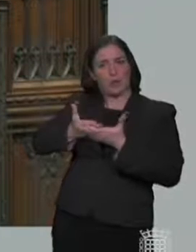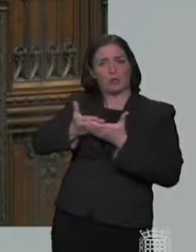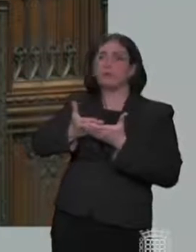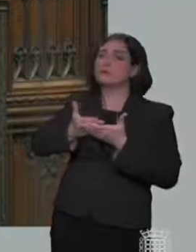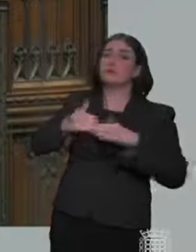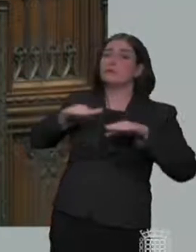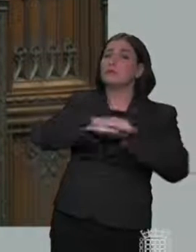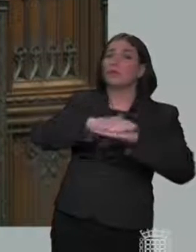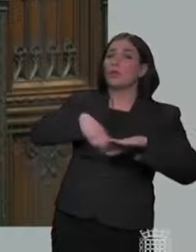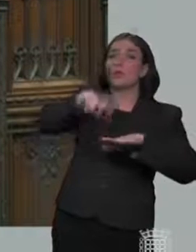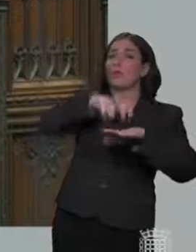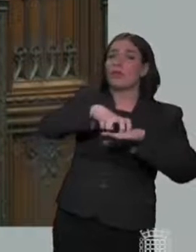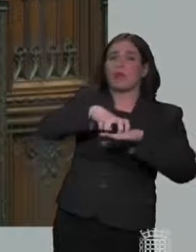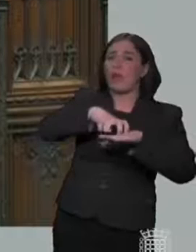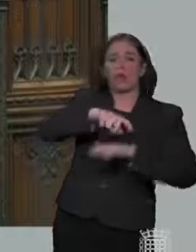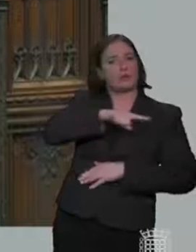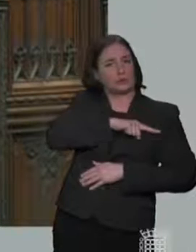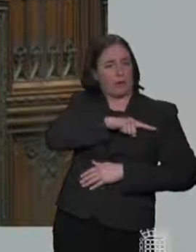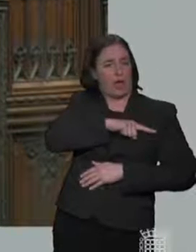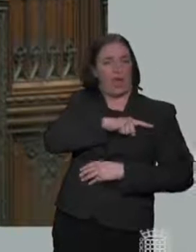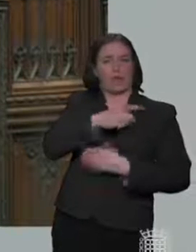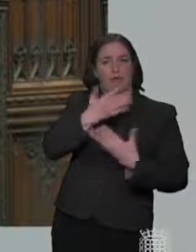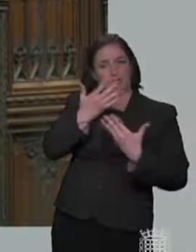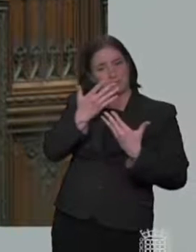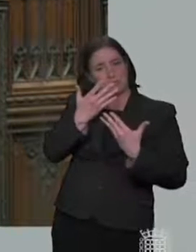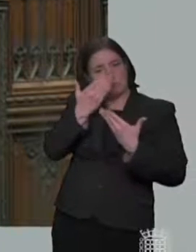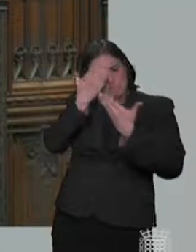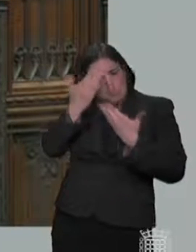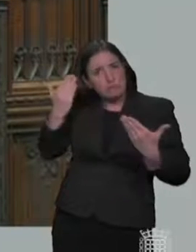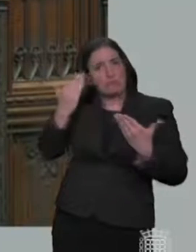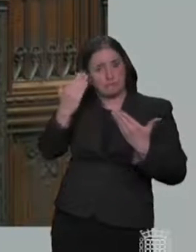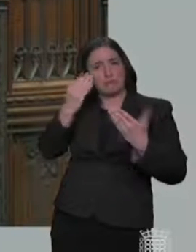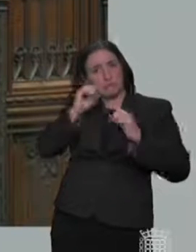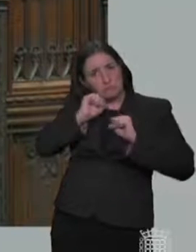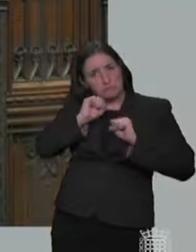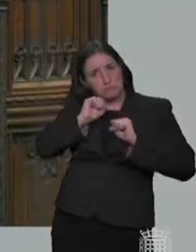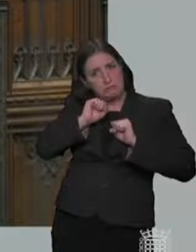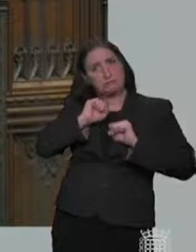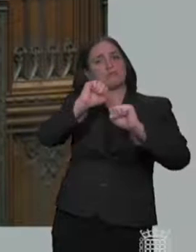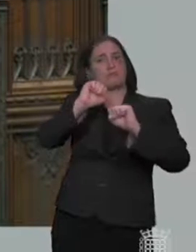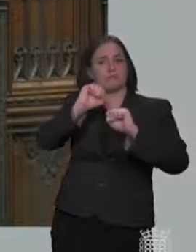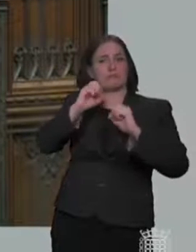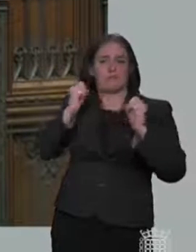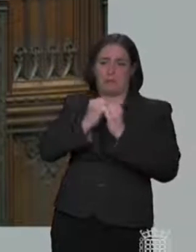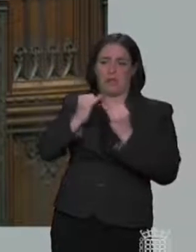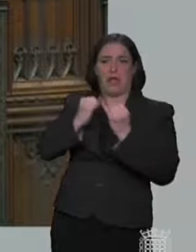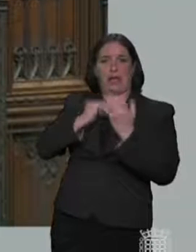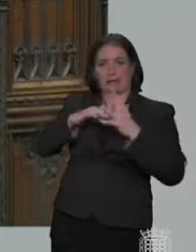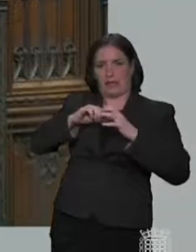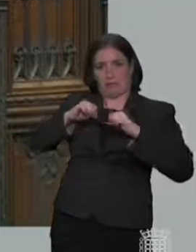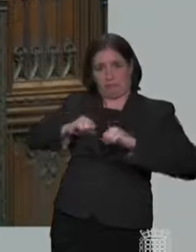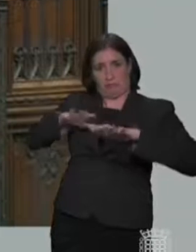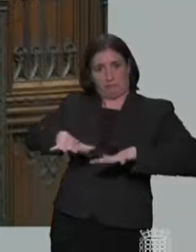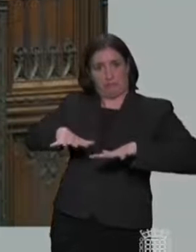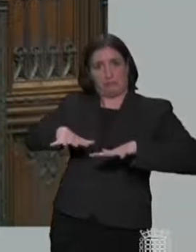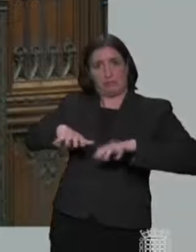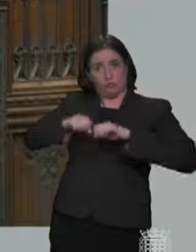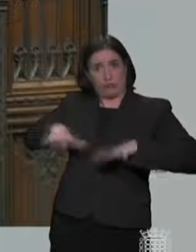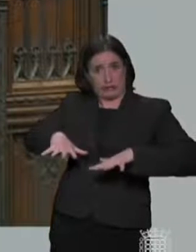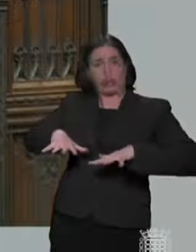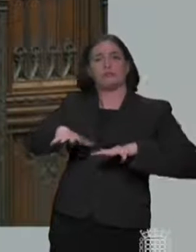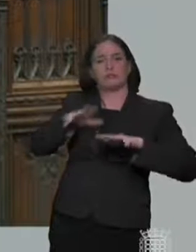to recognize and respect the usage of british sign language and island sign language in